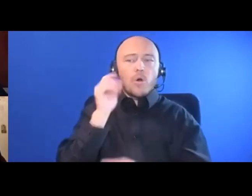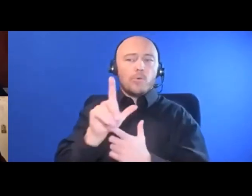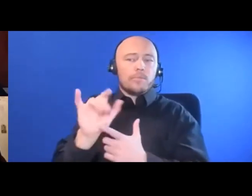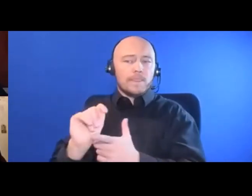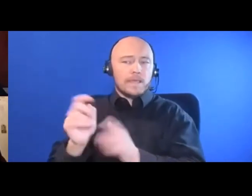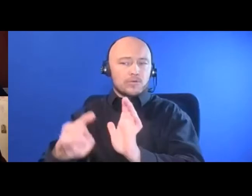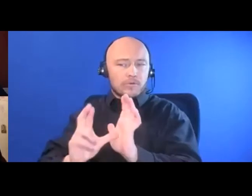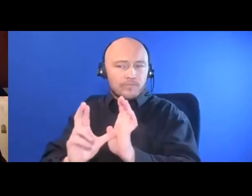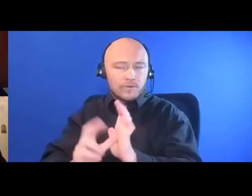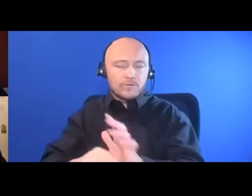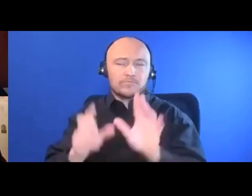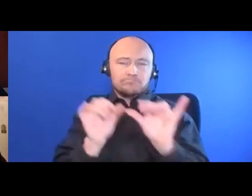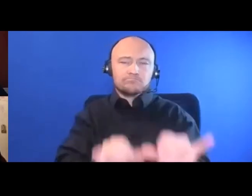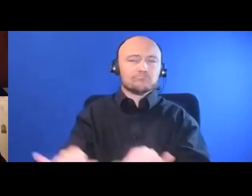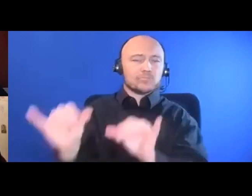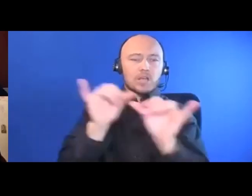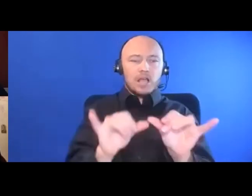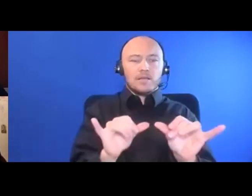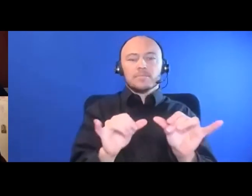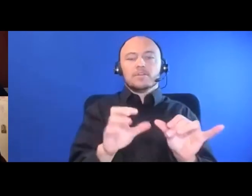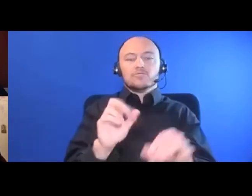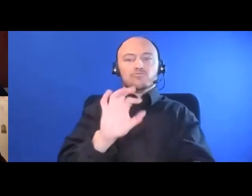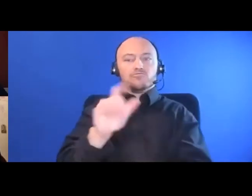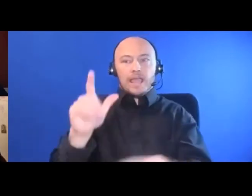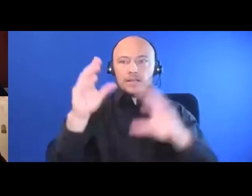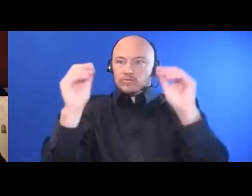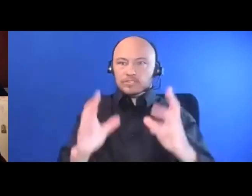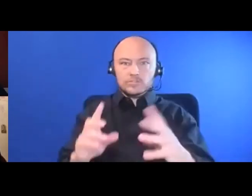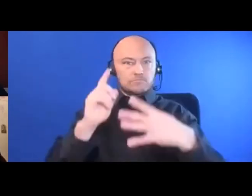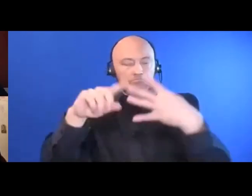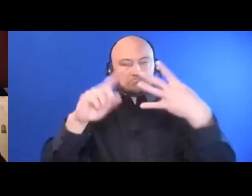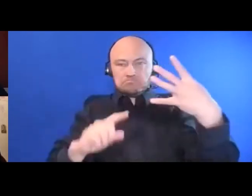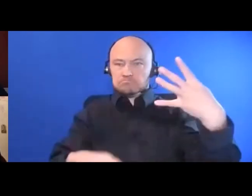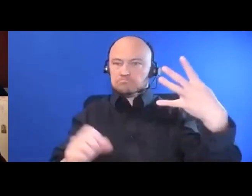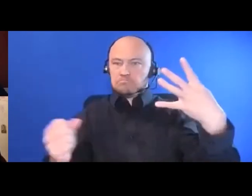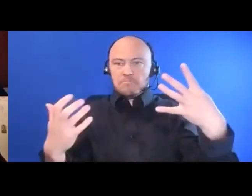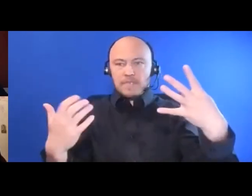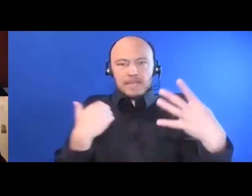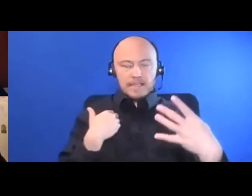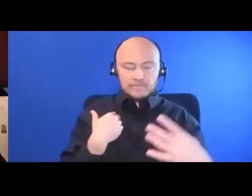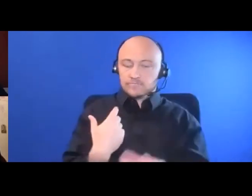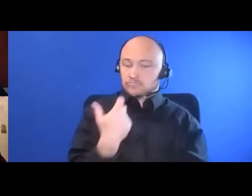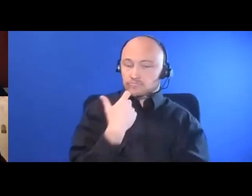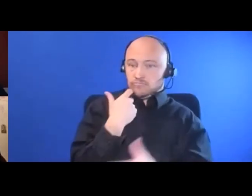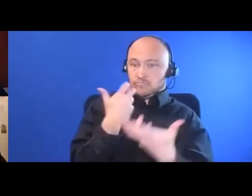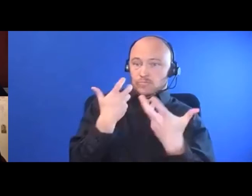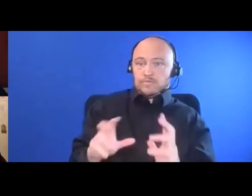The Common, Radical Teacher and elsewhere. He recently completed work on the "Intimate Register,"